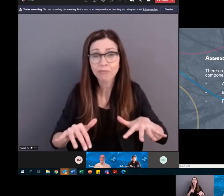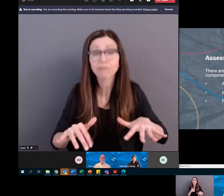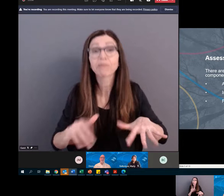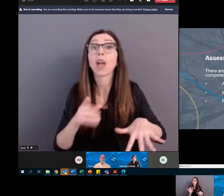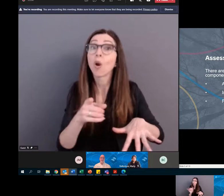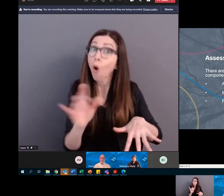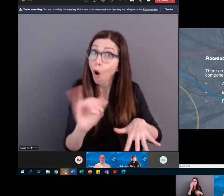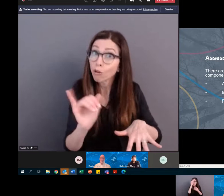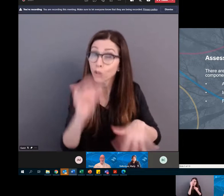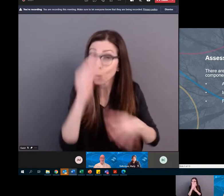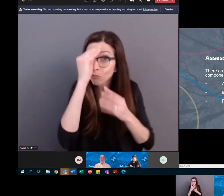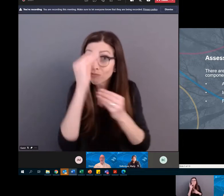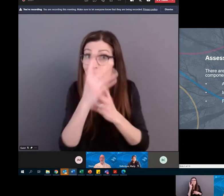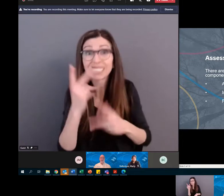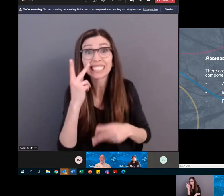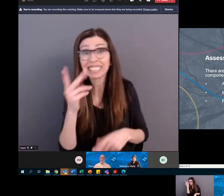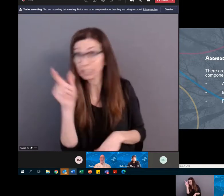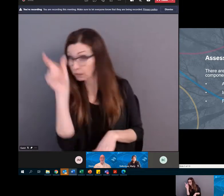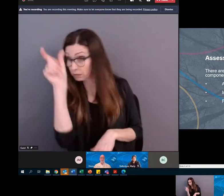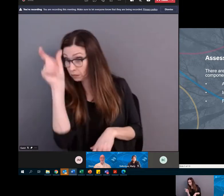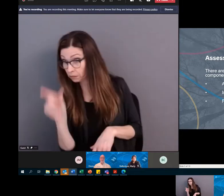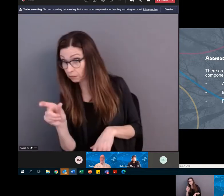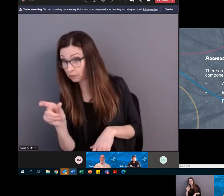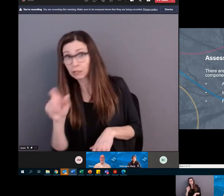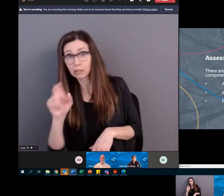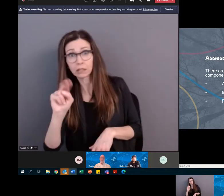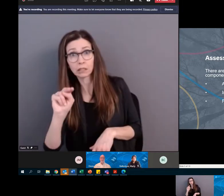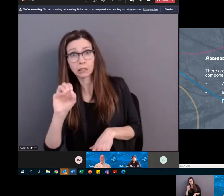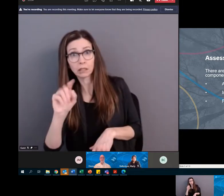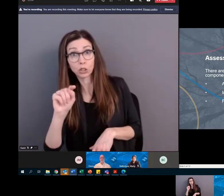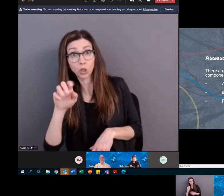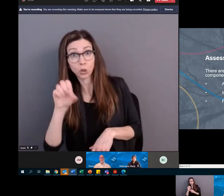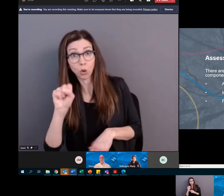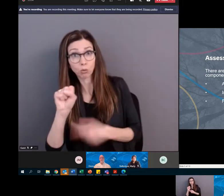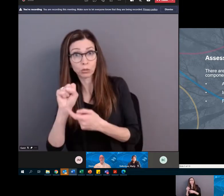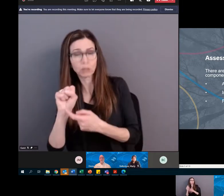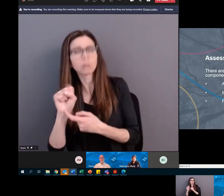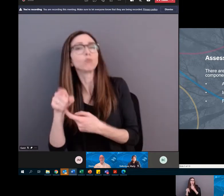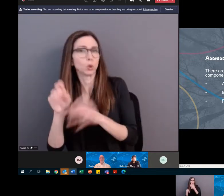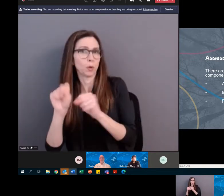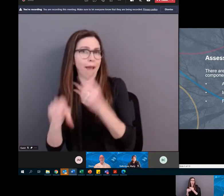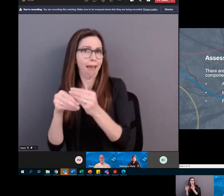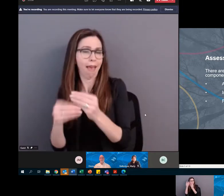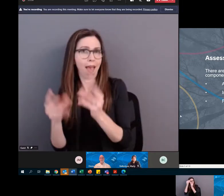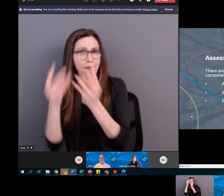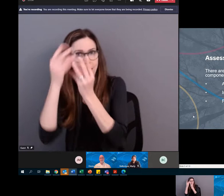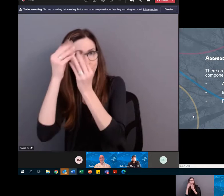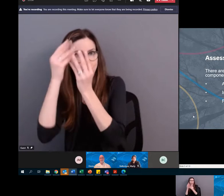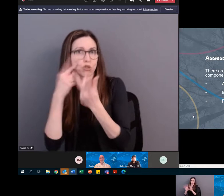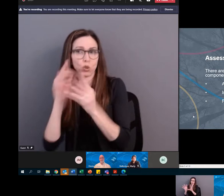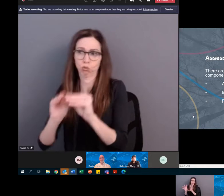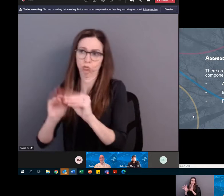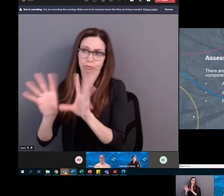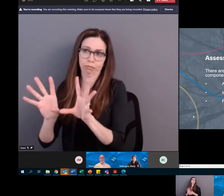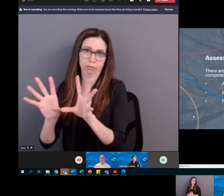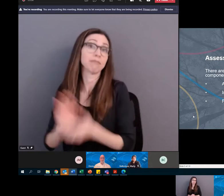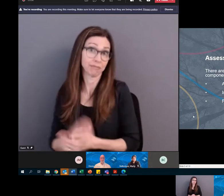in the budget notes column anything that